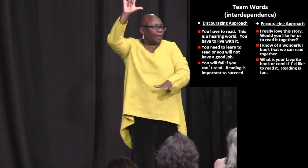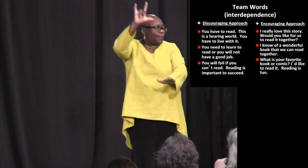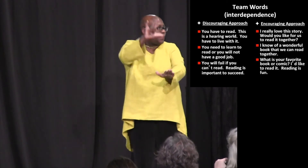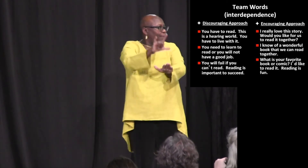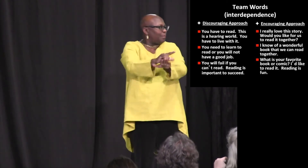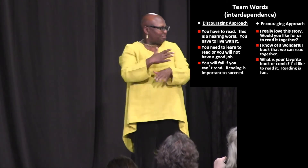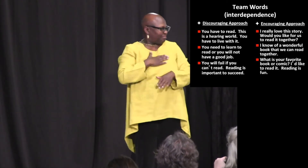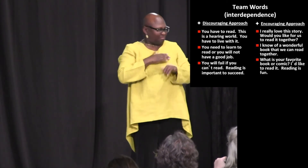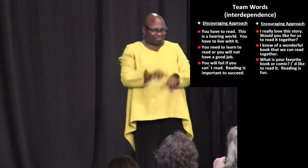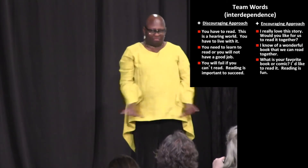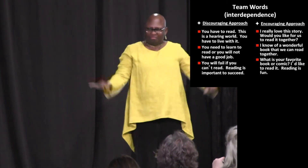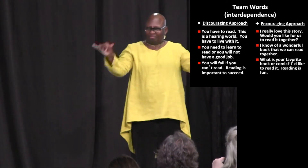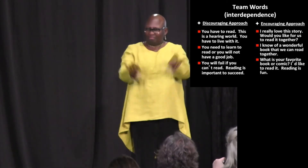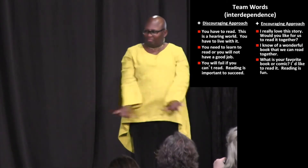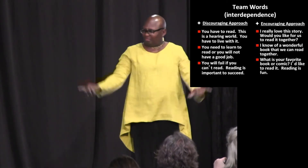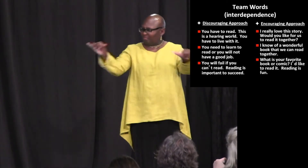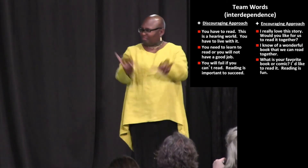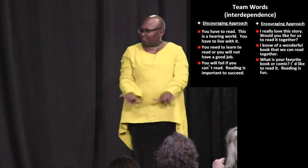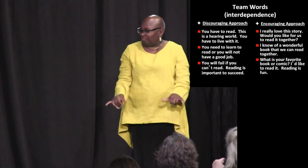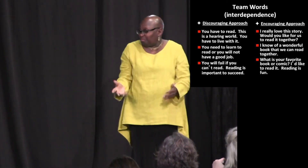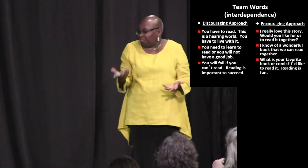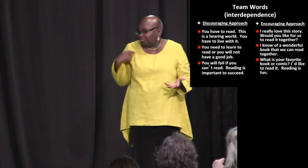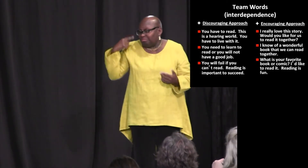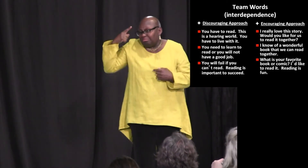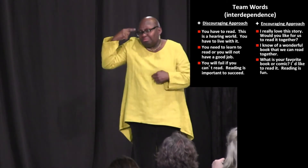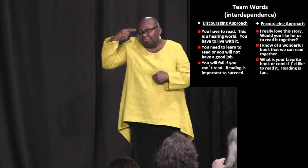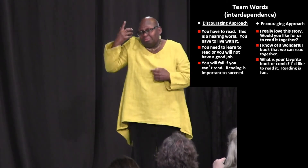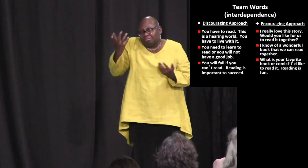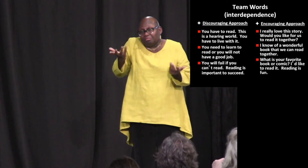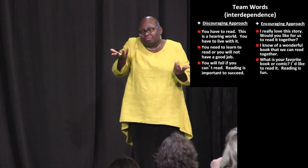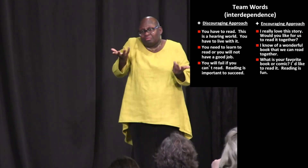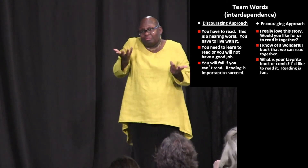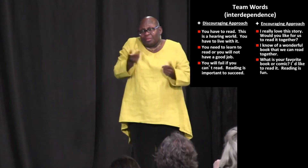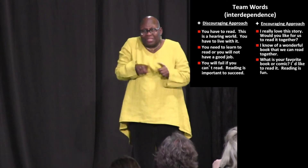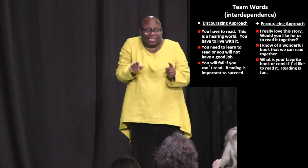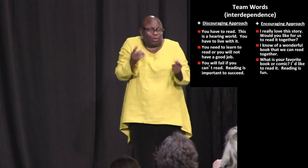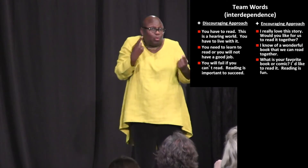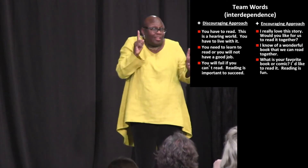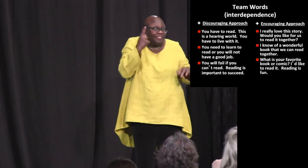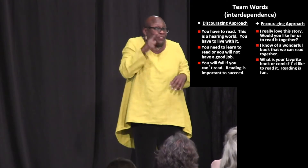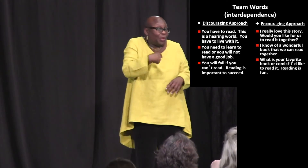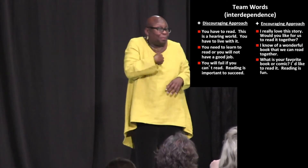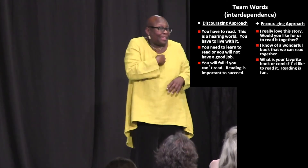and it keeps me distracted. Once we're in the air,